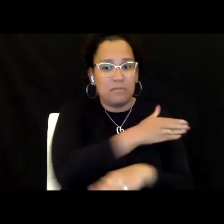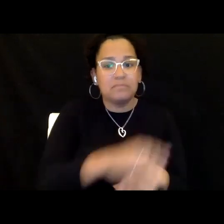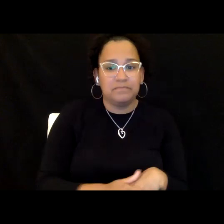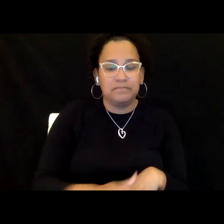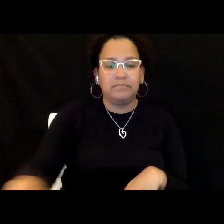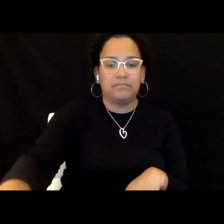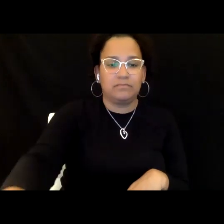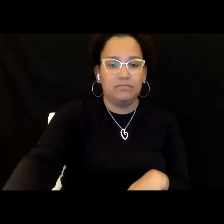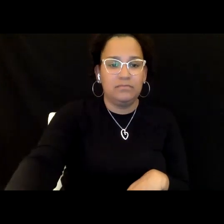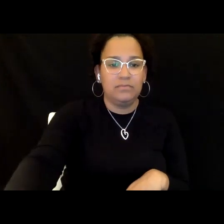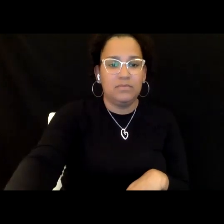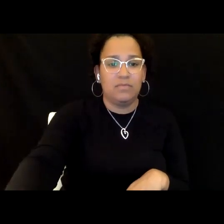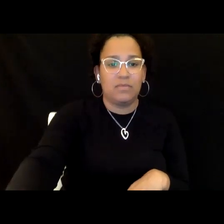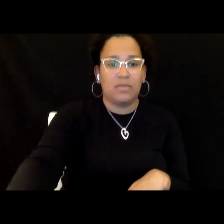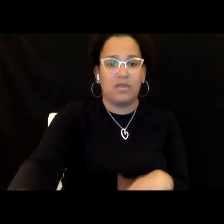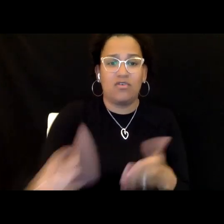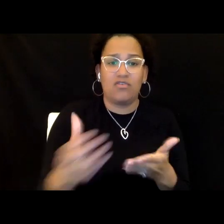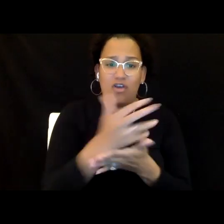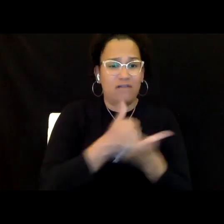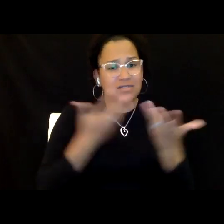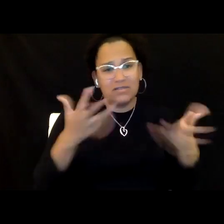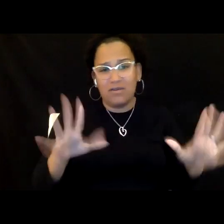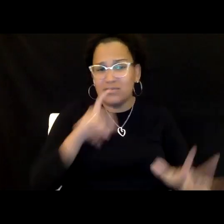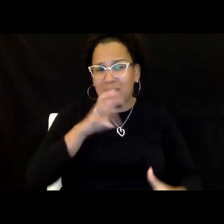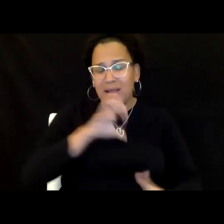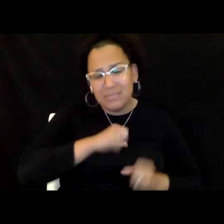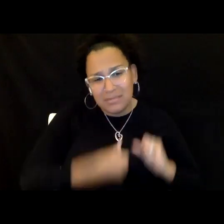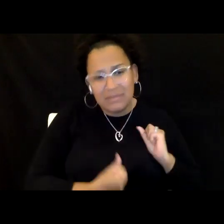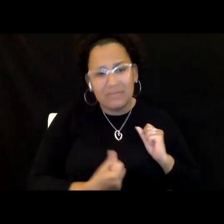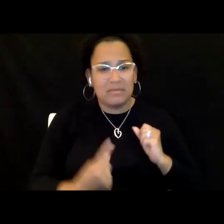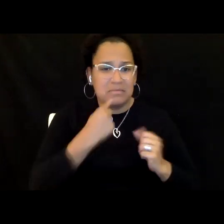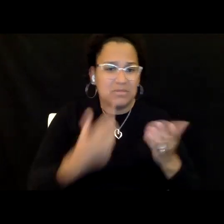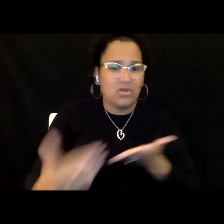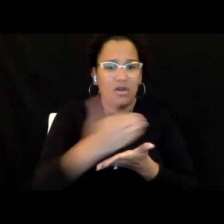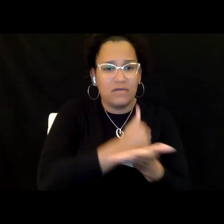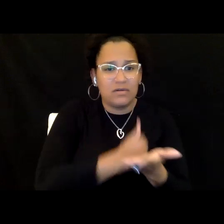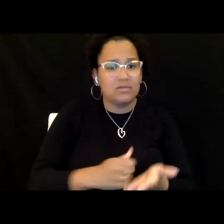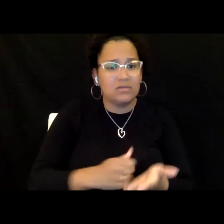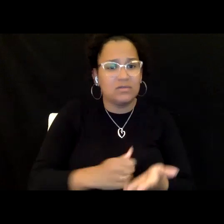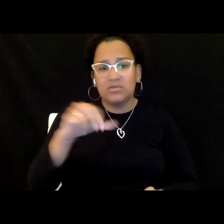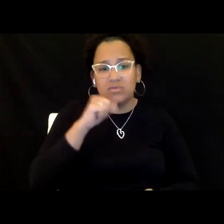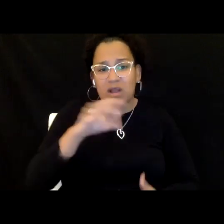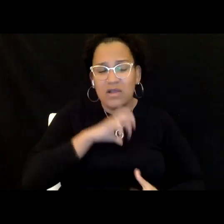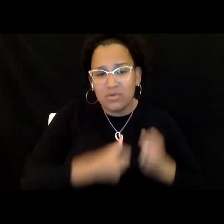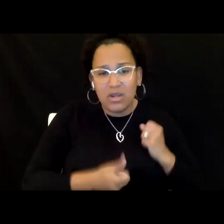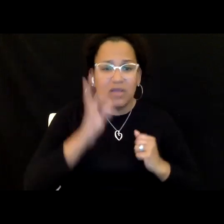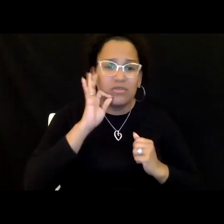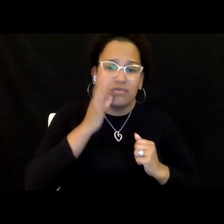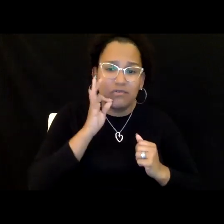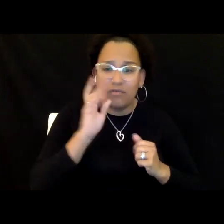Tate N. Oquendo: The harvest is. Tate N. Oquendo: Not grieve the harvest do not agree with you for the fruit at the bottom of the sea.